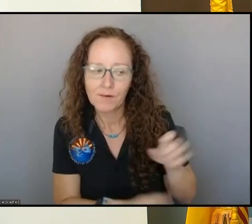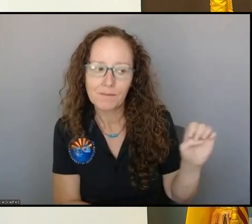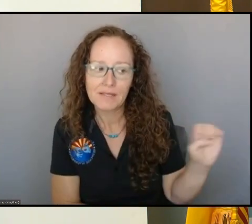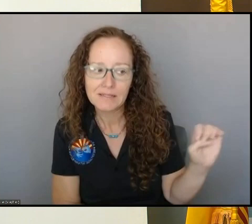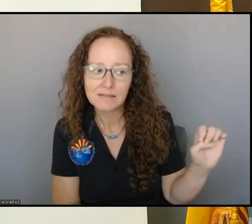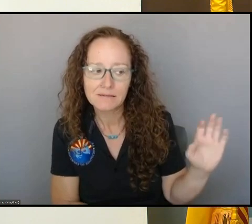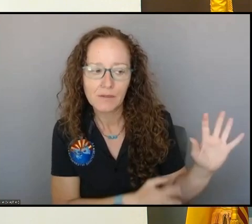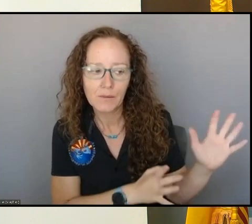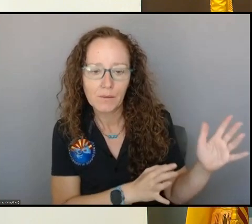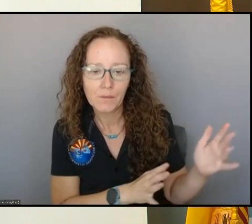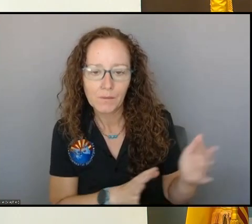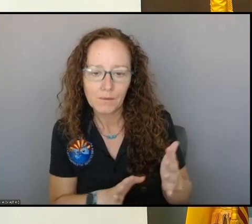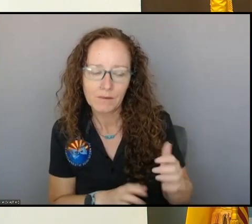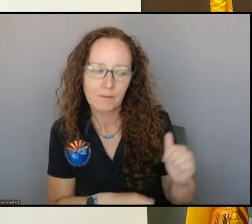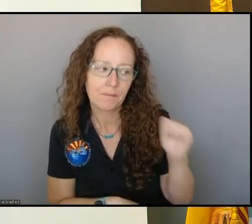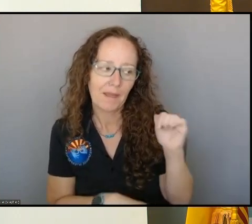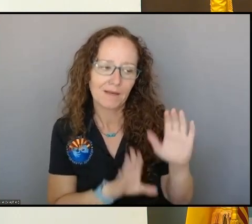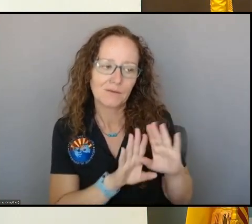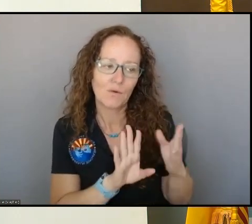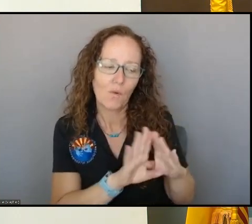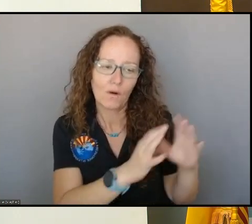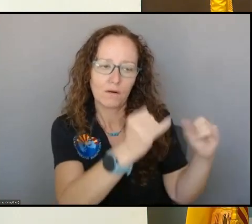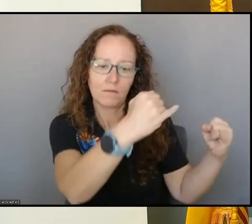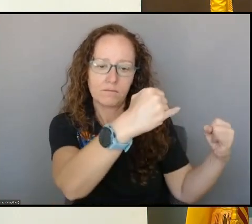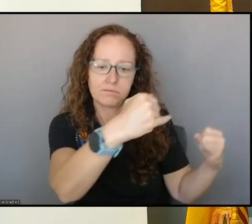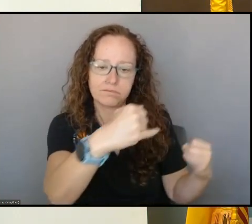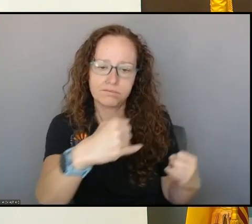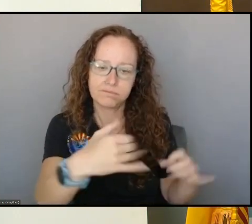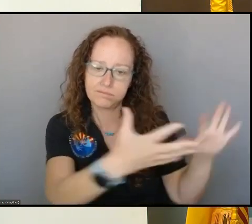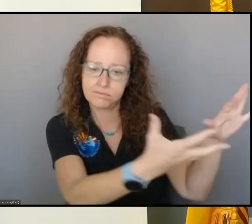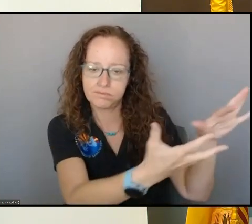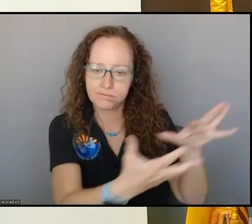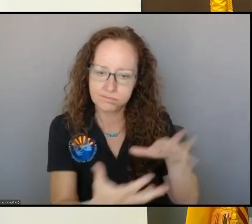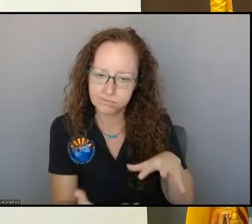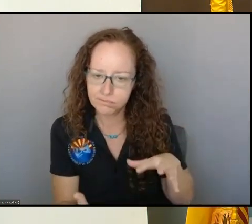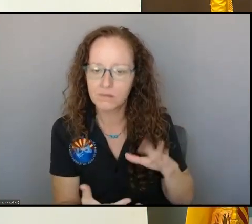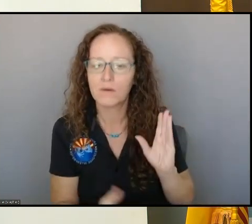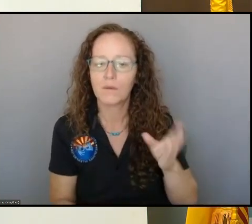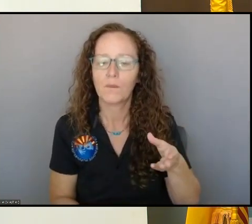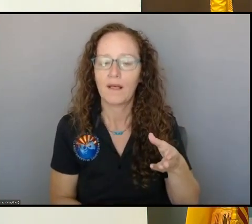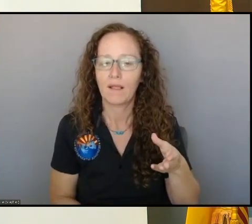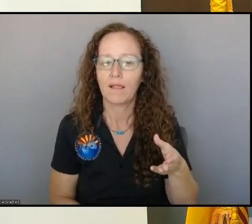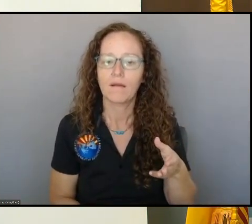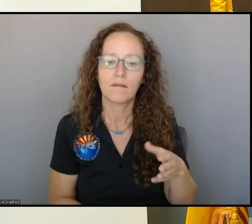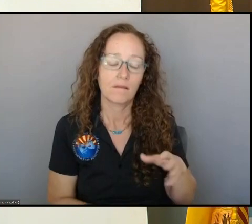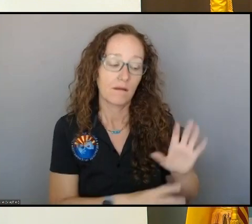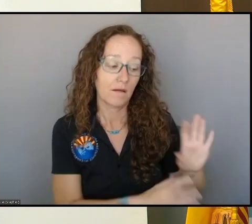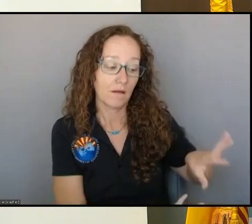back door front. And we've got a lot of gulf moisture out there. And it will start pushing in with those easterly winds. And